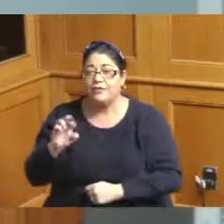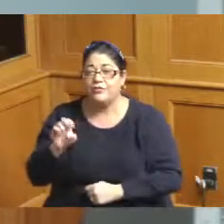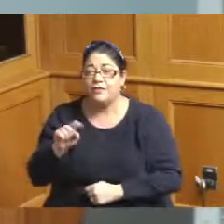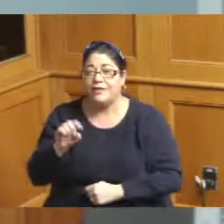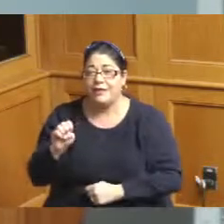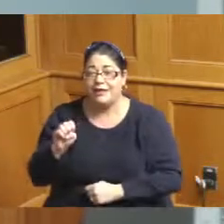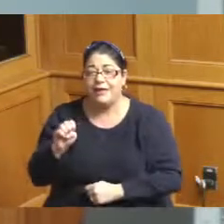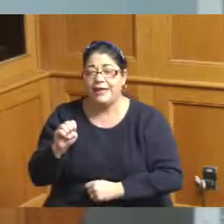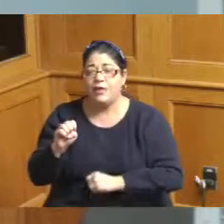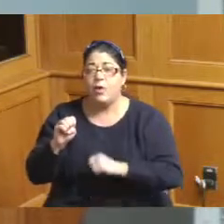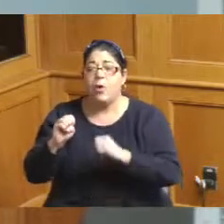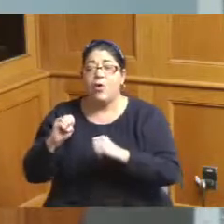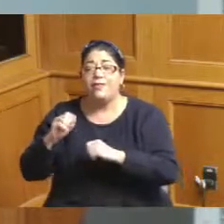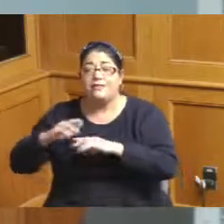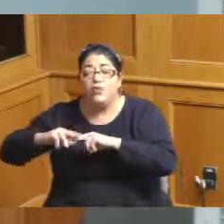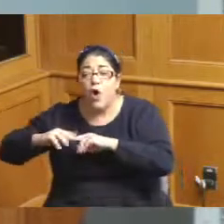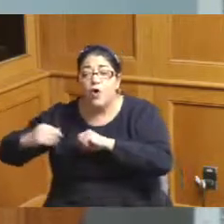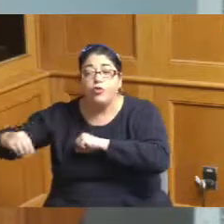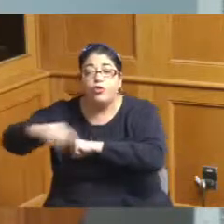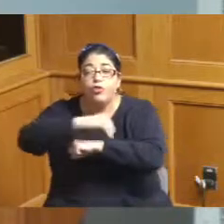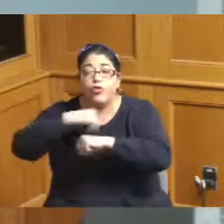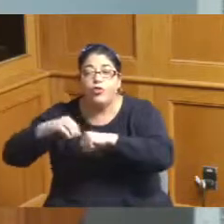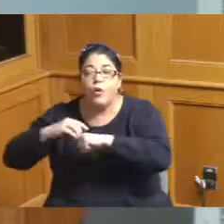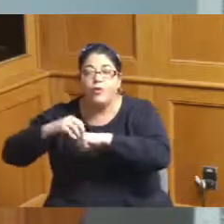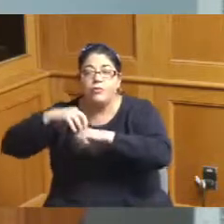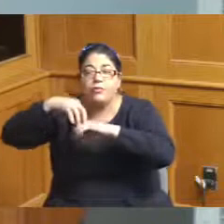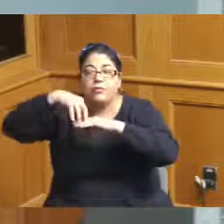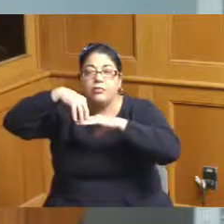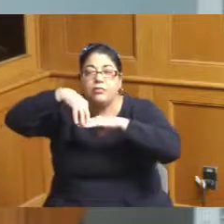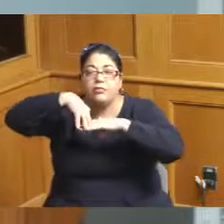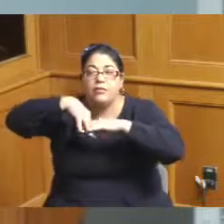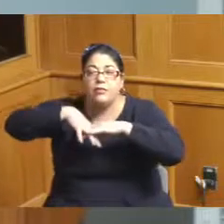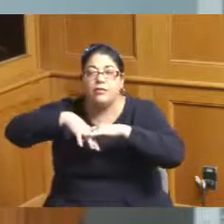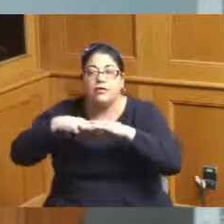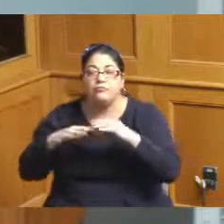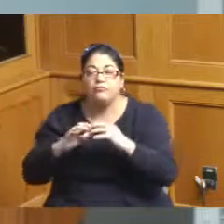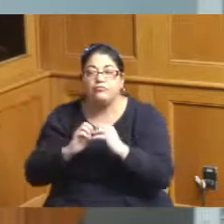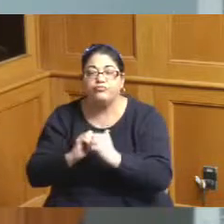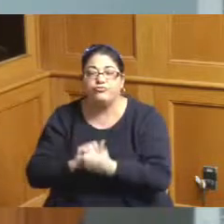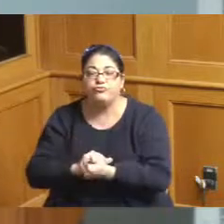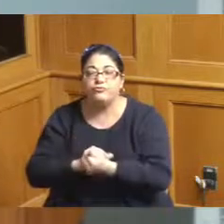you know will migrate through the concrete and and could corrode the the rebar so